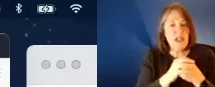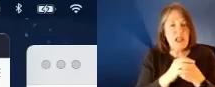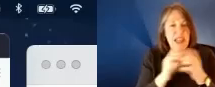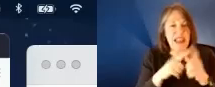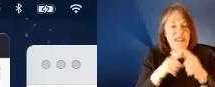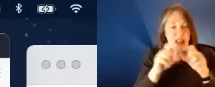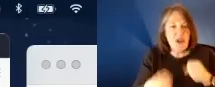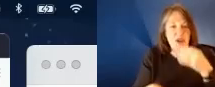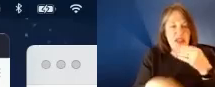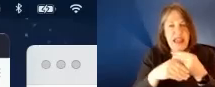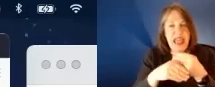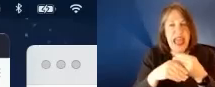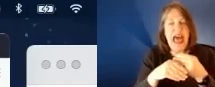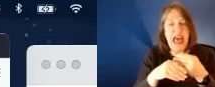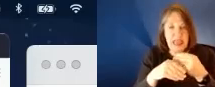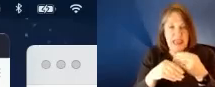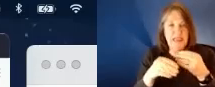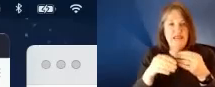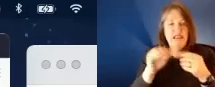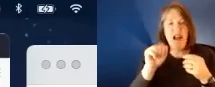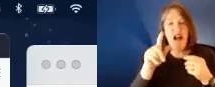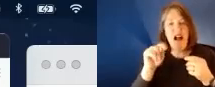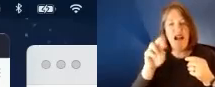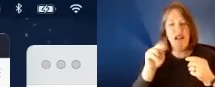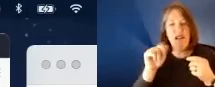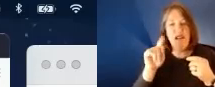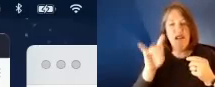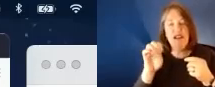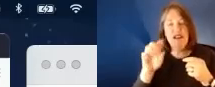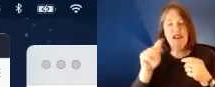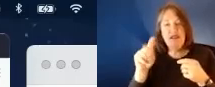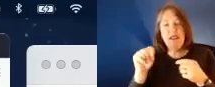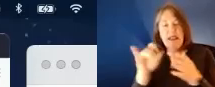alternative text. 06:59:37 That describes the image.